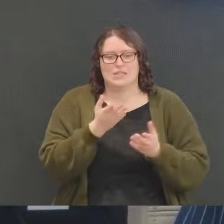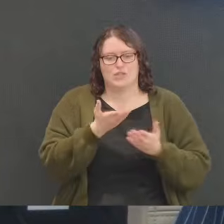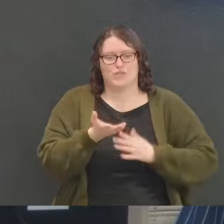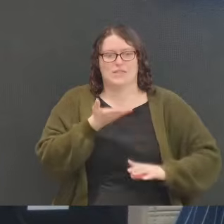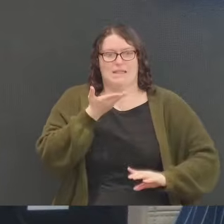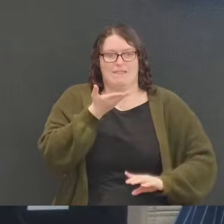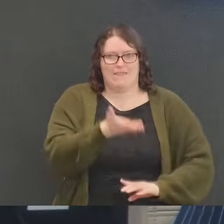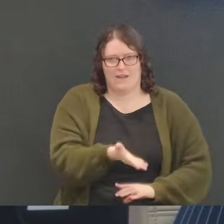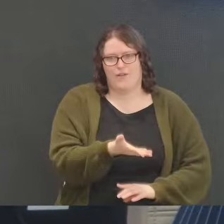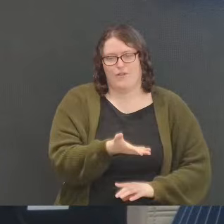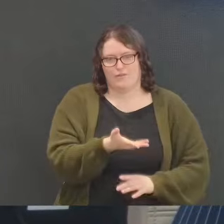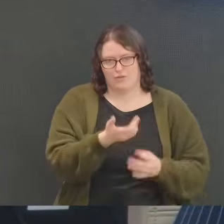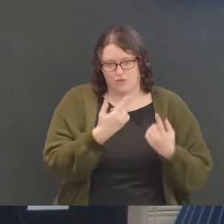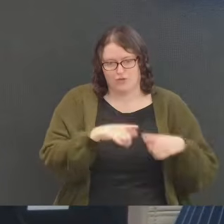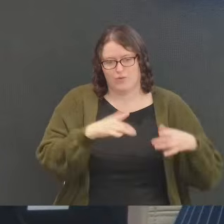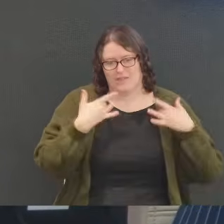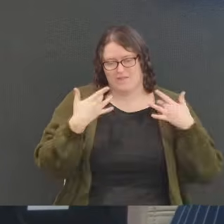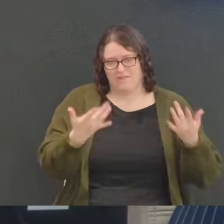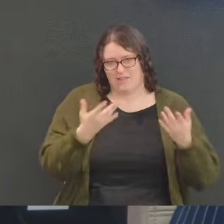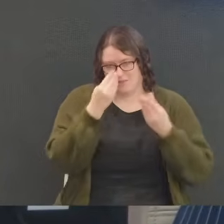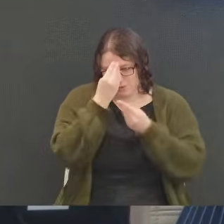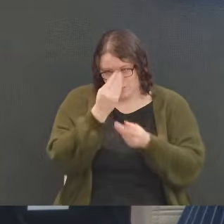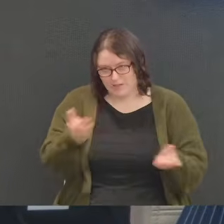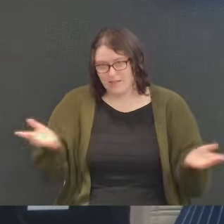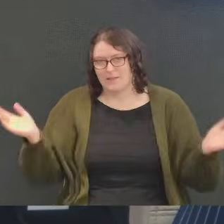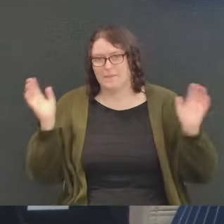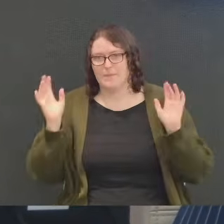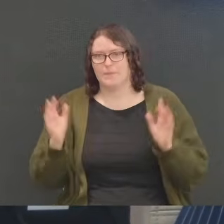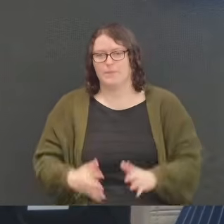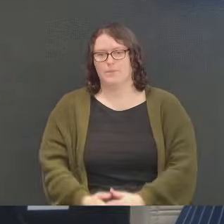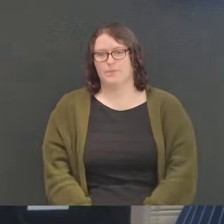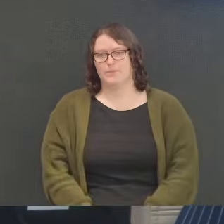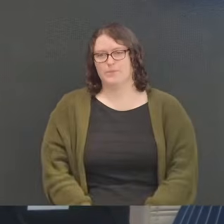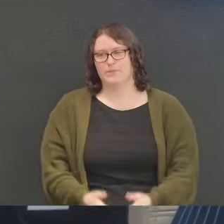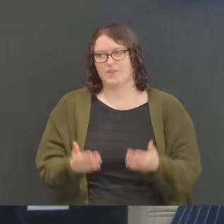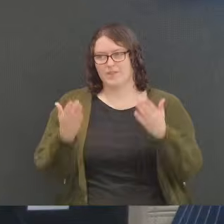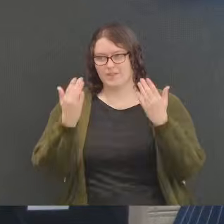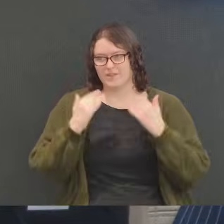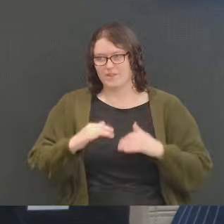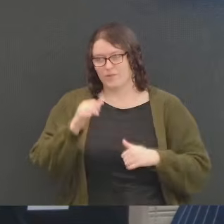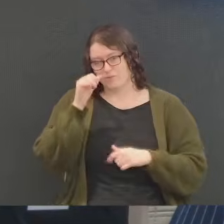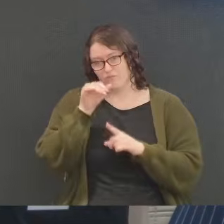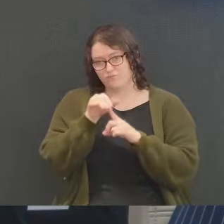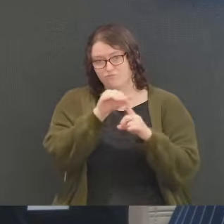wanted to let people know that. Then I want to remind everybody the Cincinnati Black Music